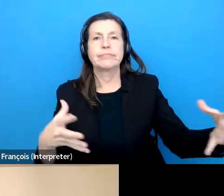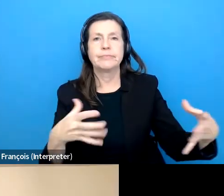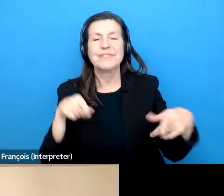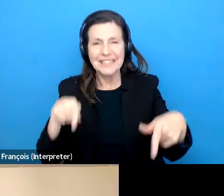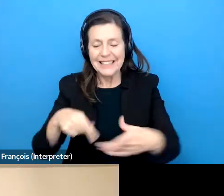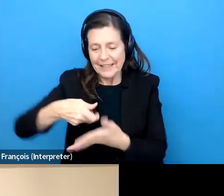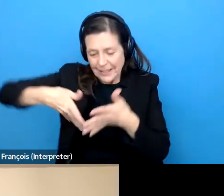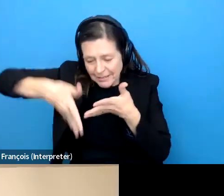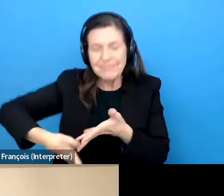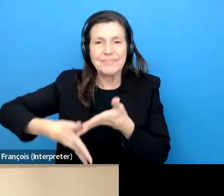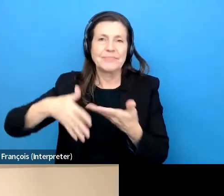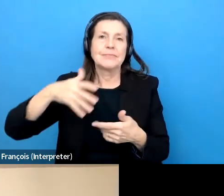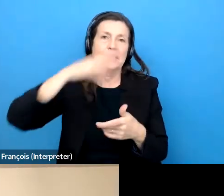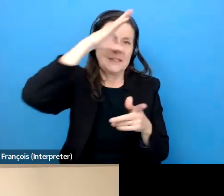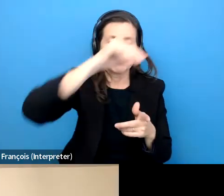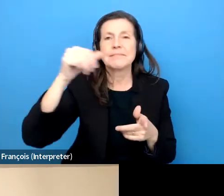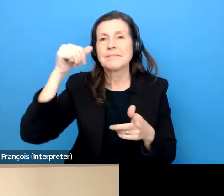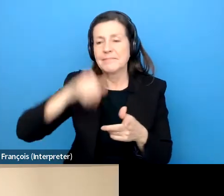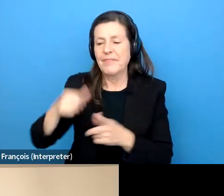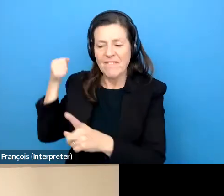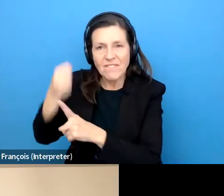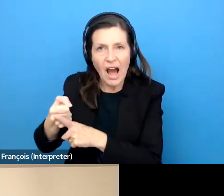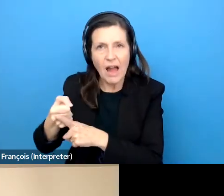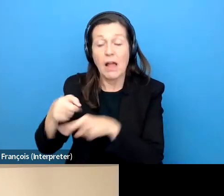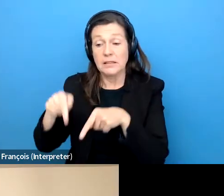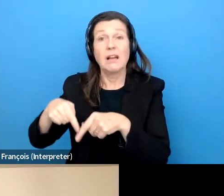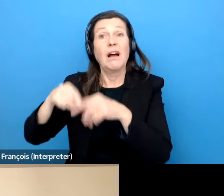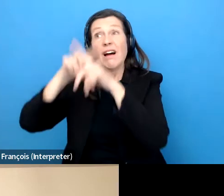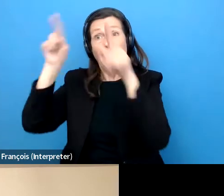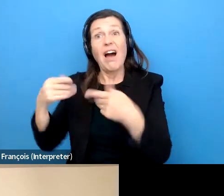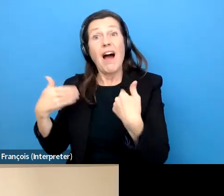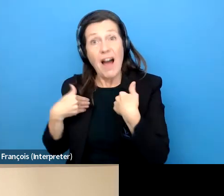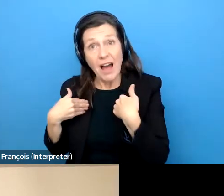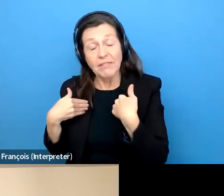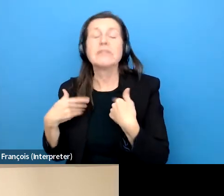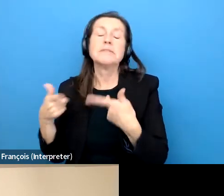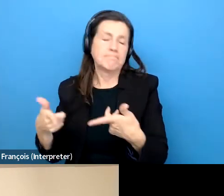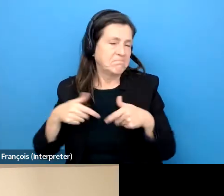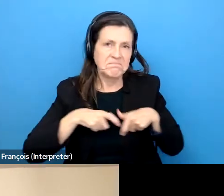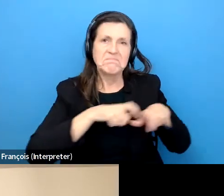Thank you very much for your attention. Thank you very much.